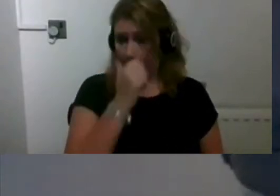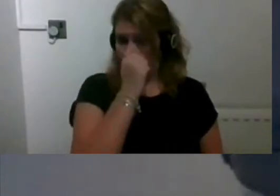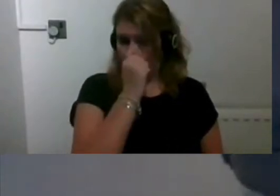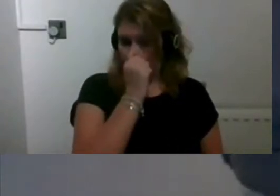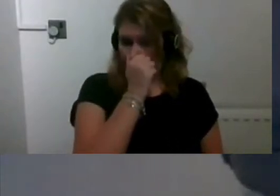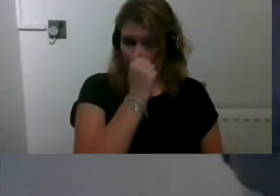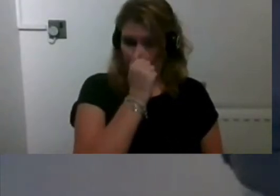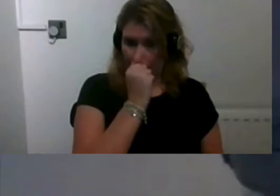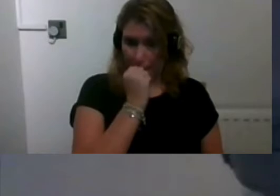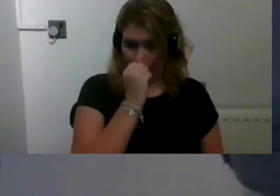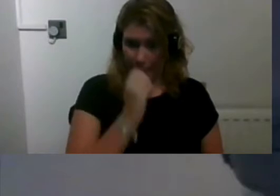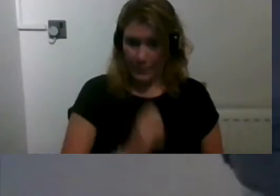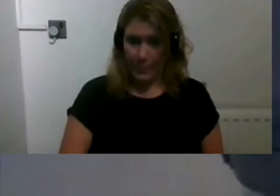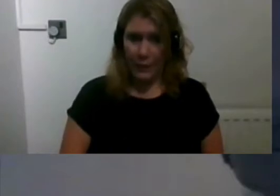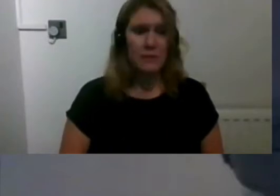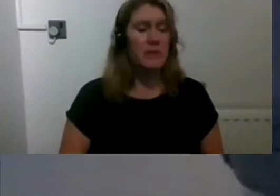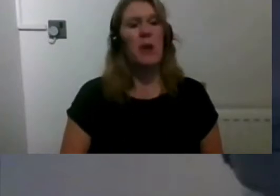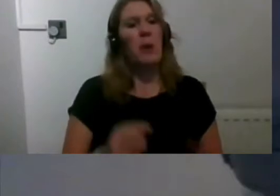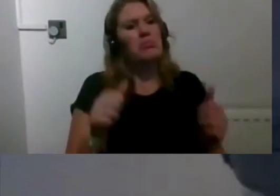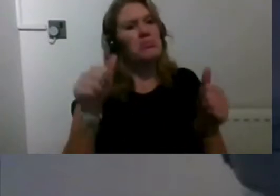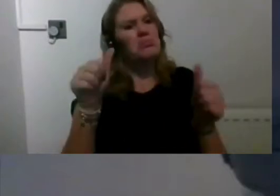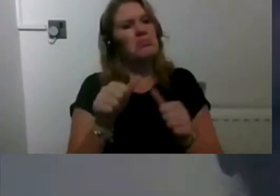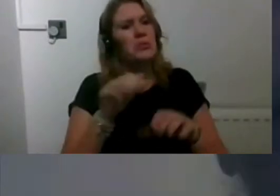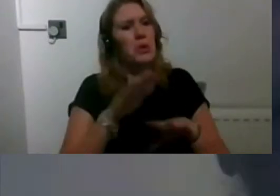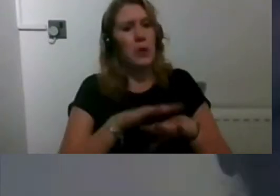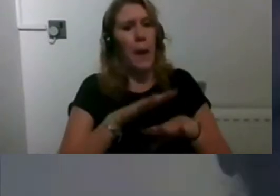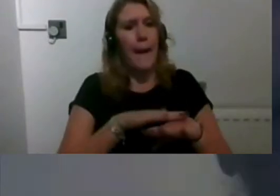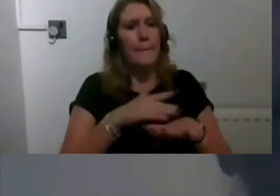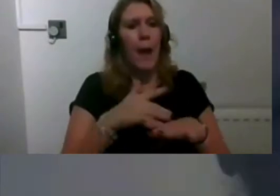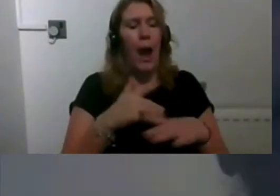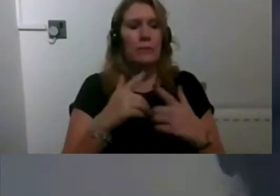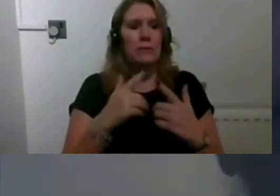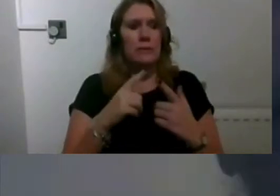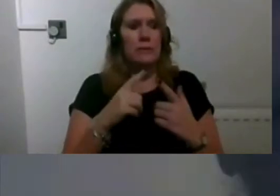too long, however, I am a committed